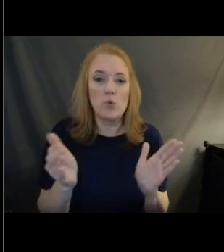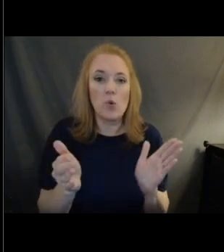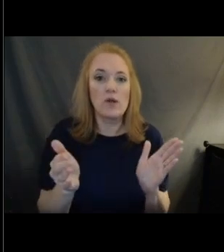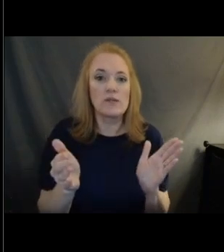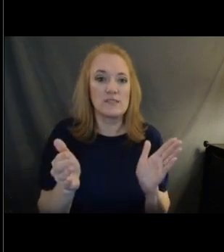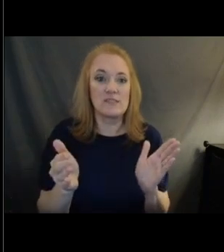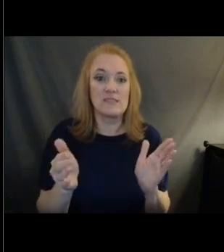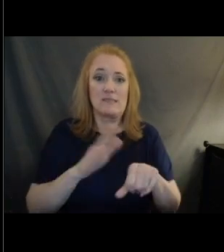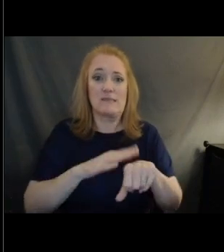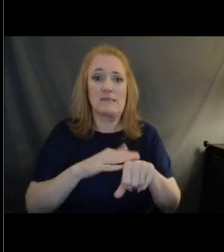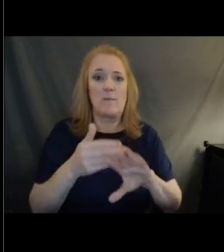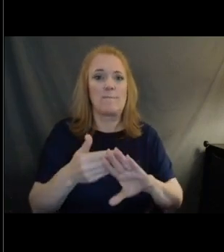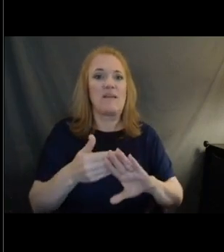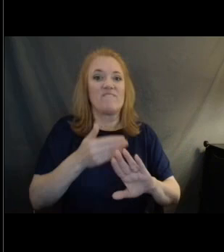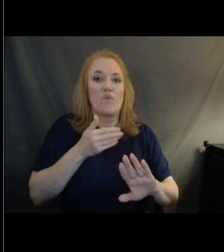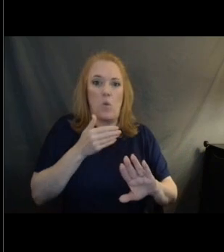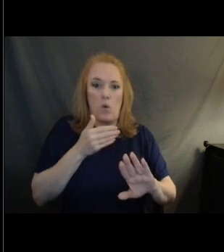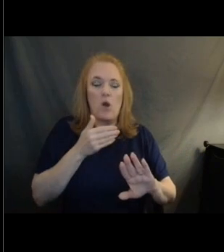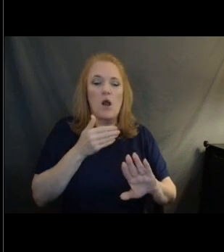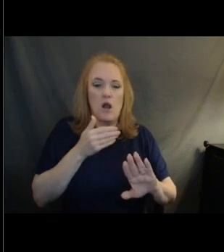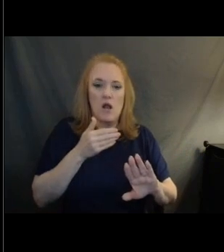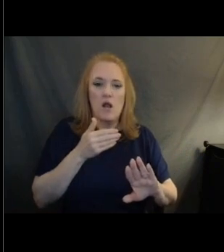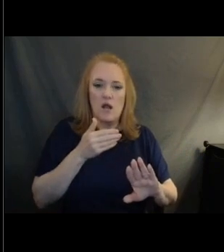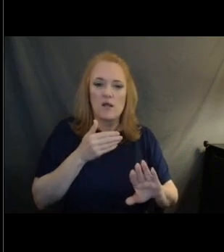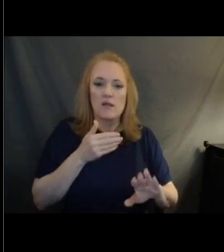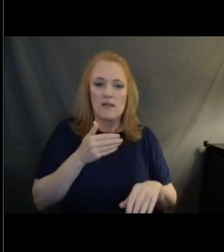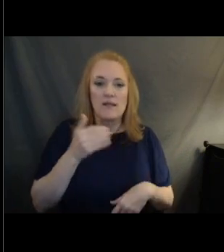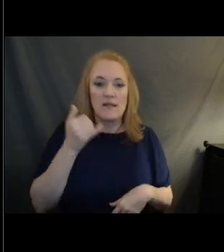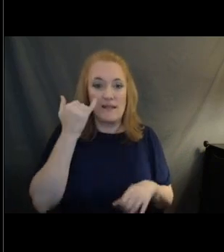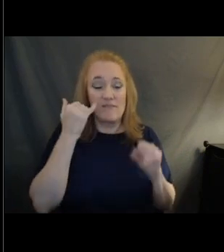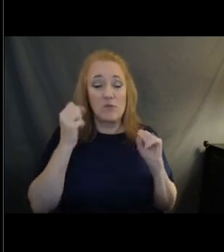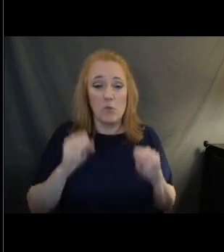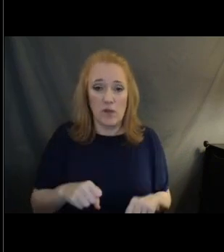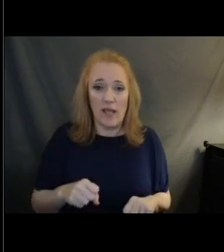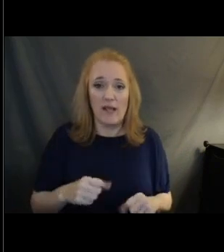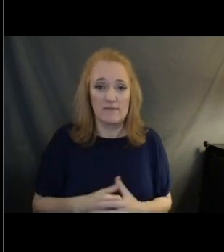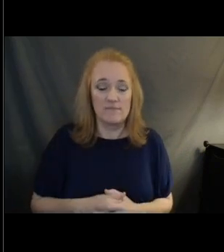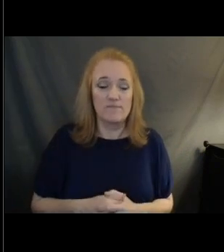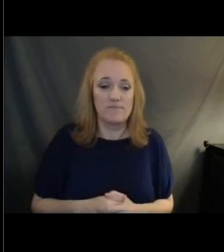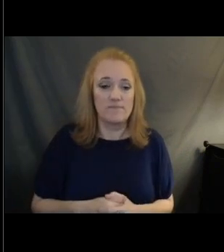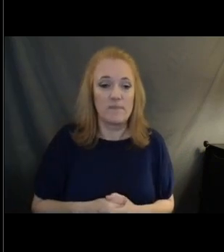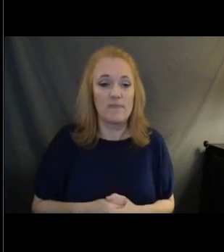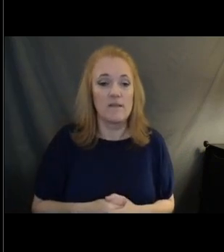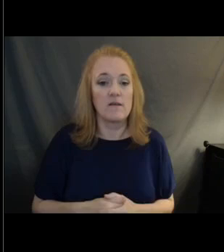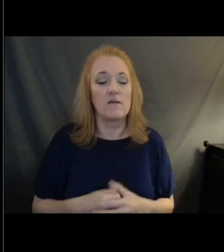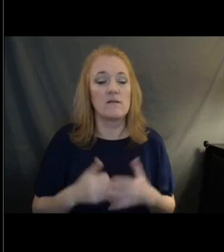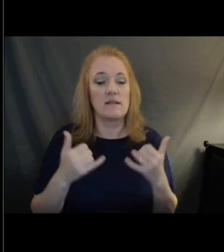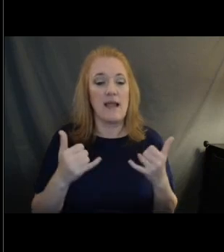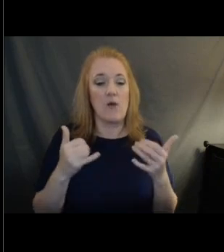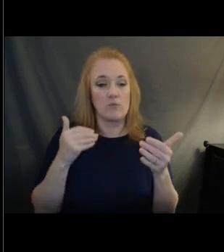further out in advance if the warning criteria is expected to be met. As we move closer in time,